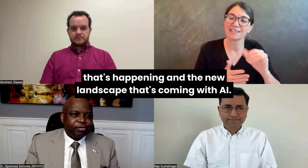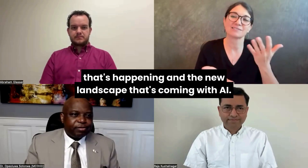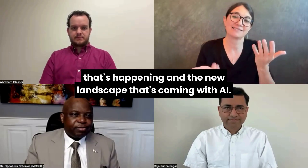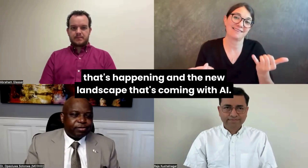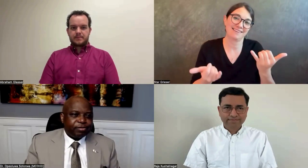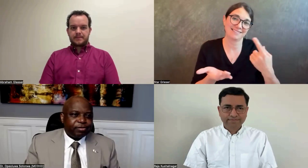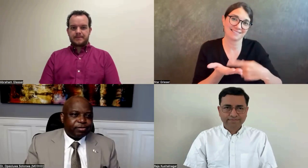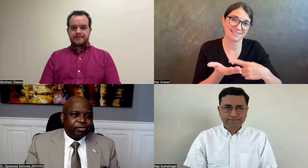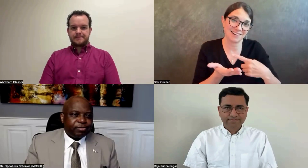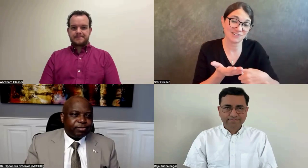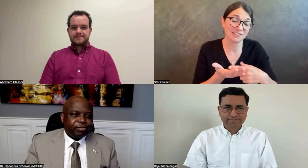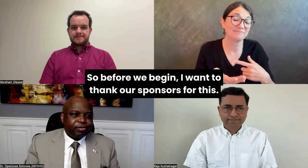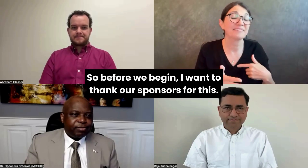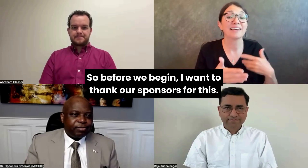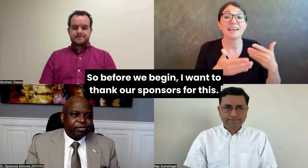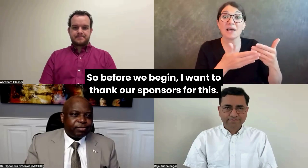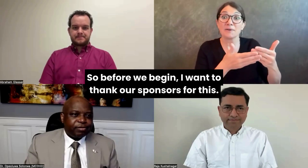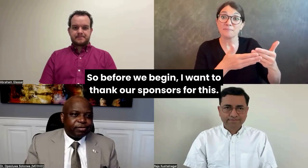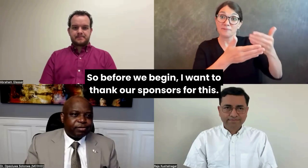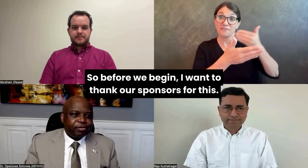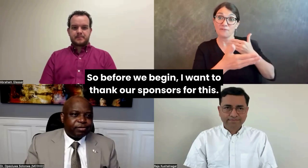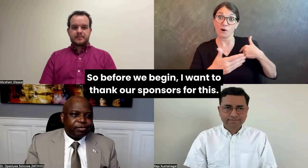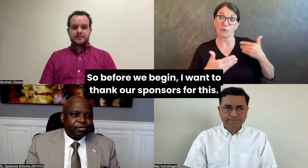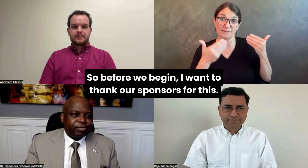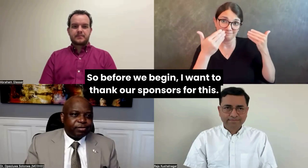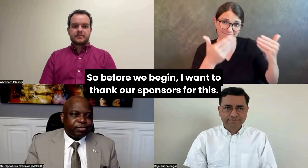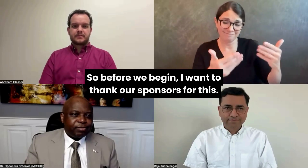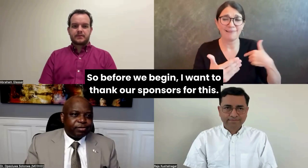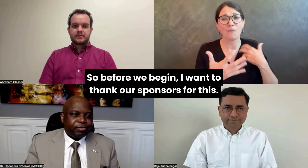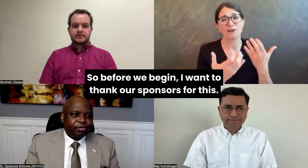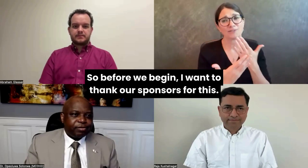So before we begin, I want to thank our sponsors for this.